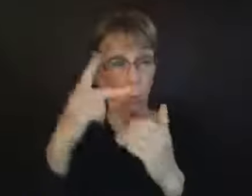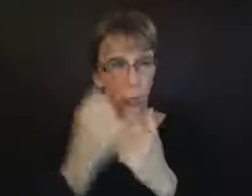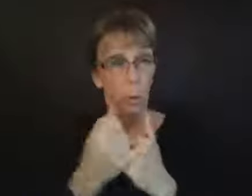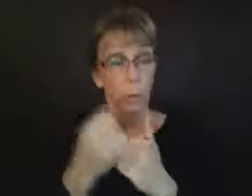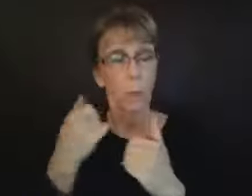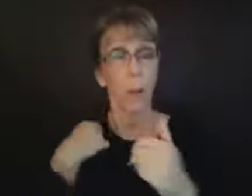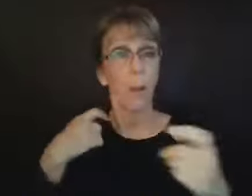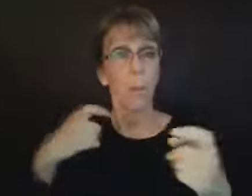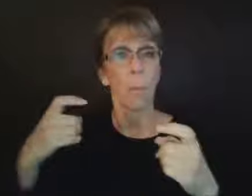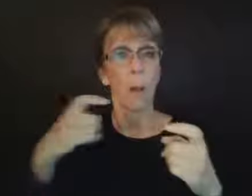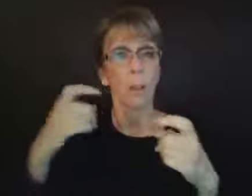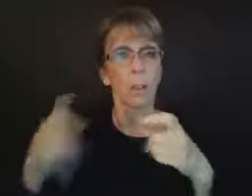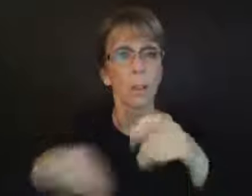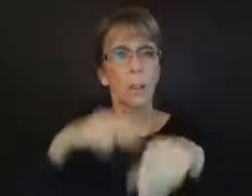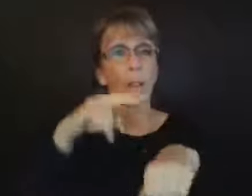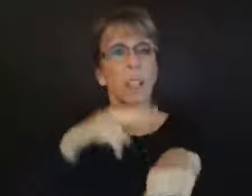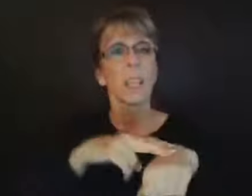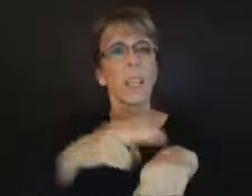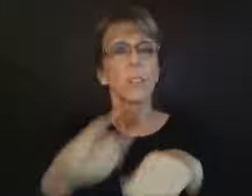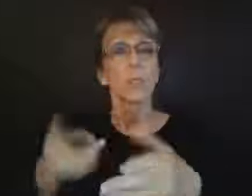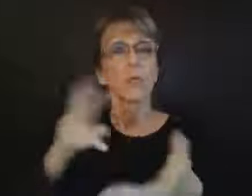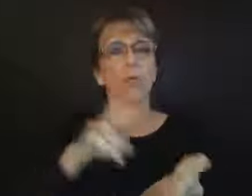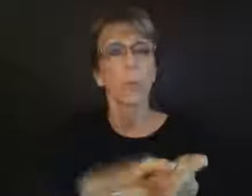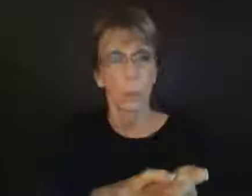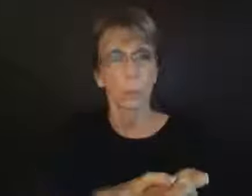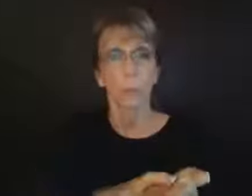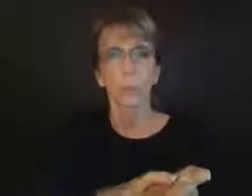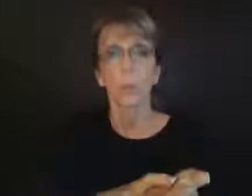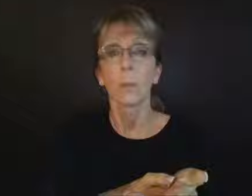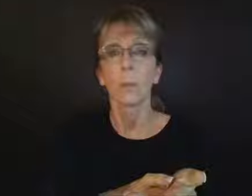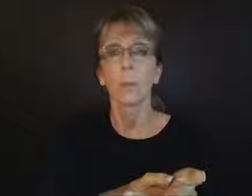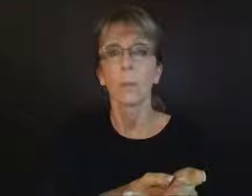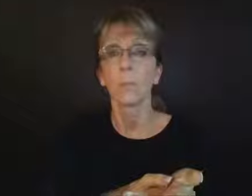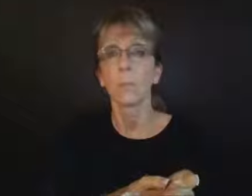one project I managed was a national registry.